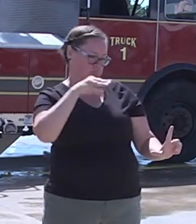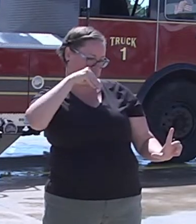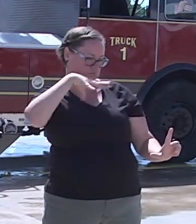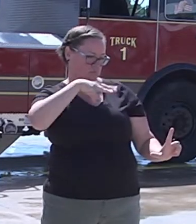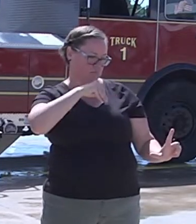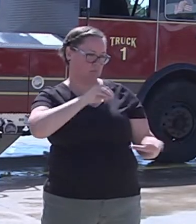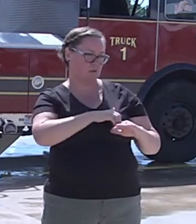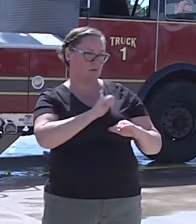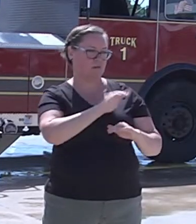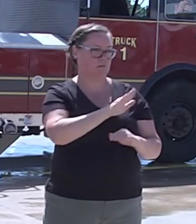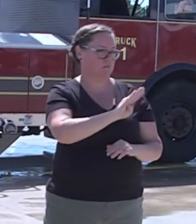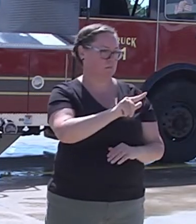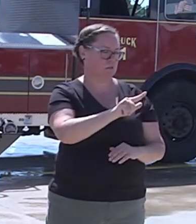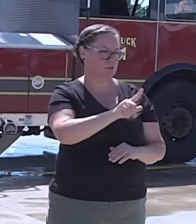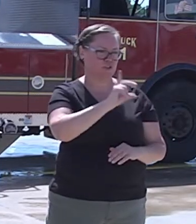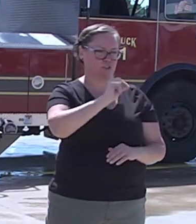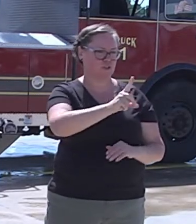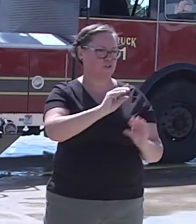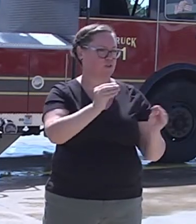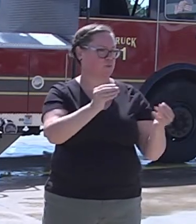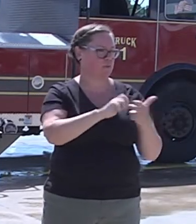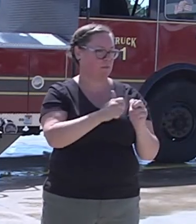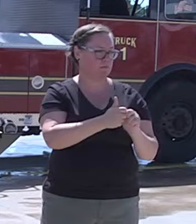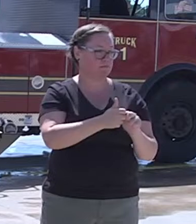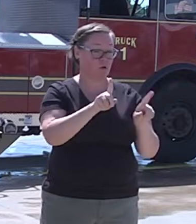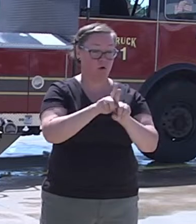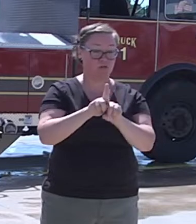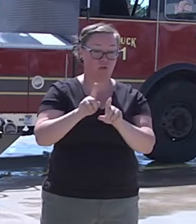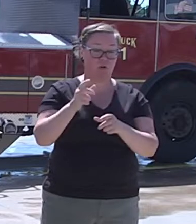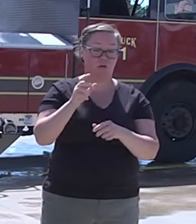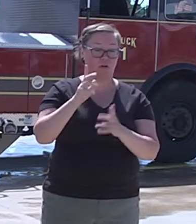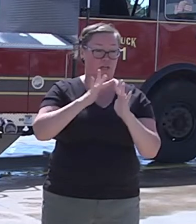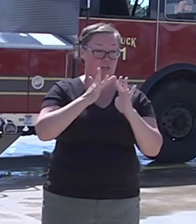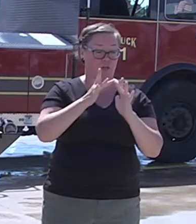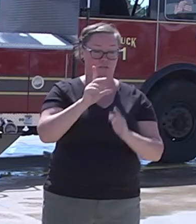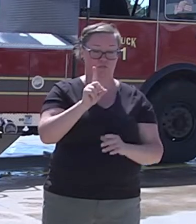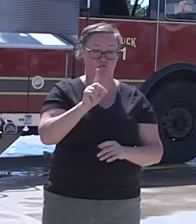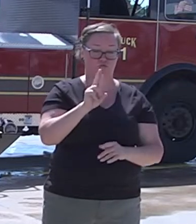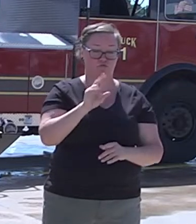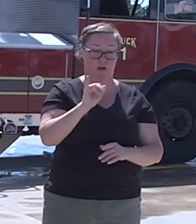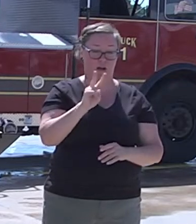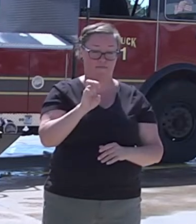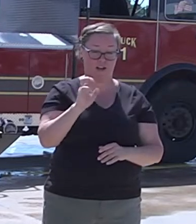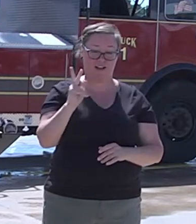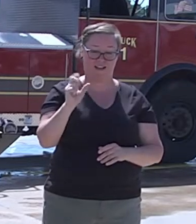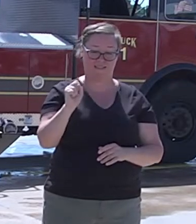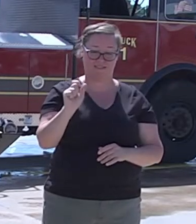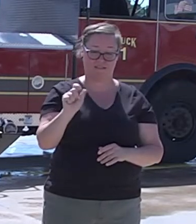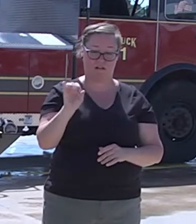you and also you can go to drive.com for more information as well as a payment portal but